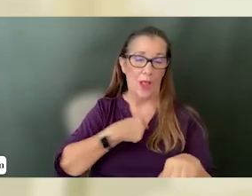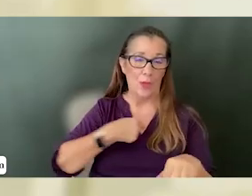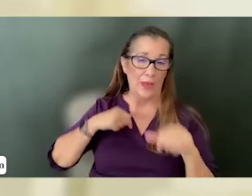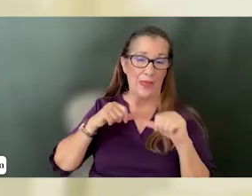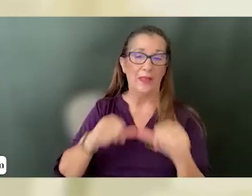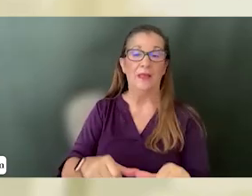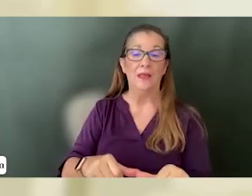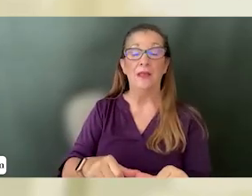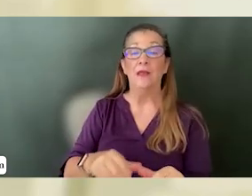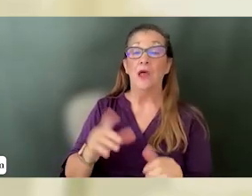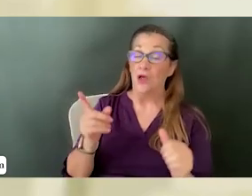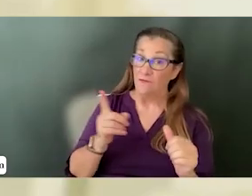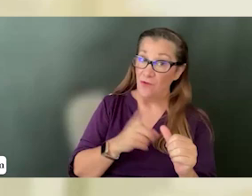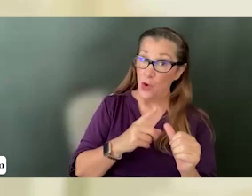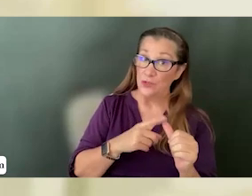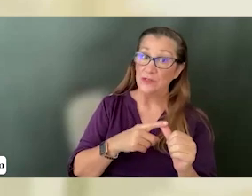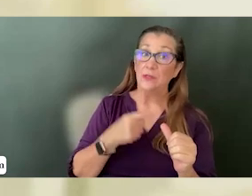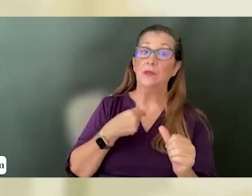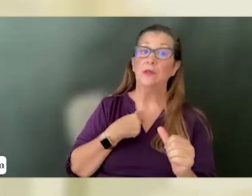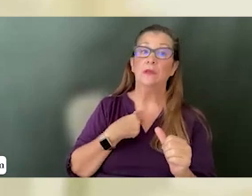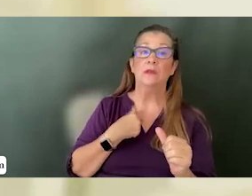Well, I want to do first and foremost is I want to give a bad example.